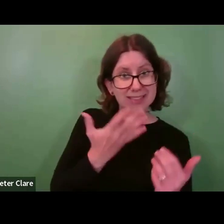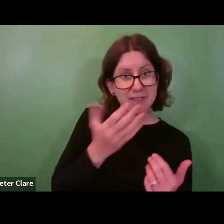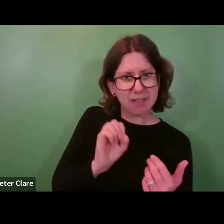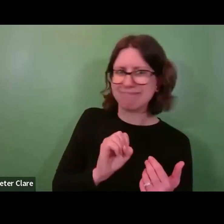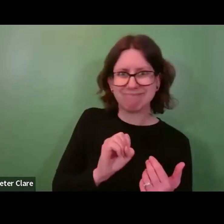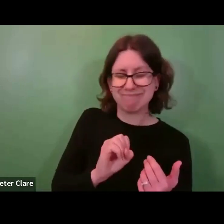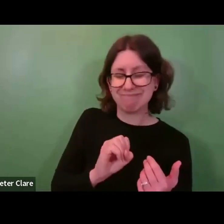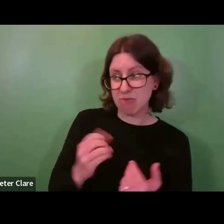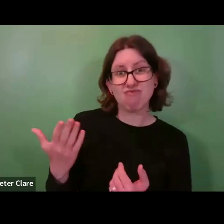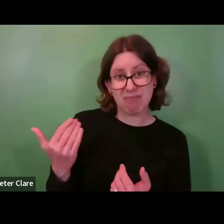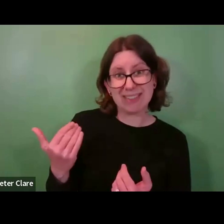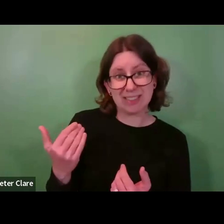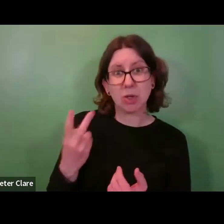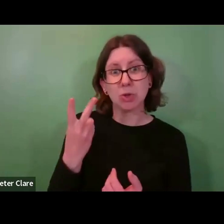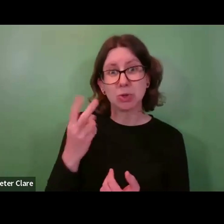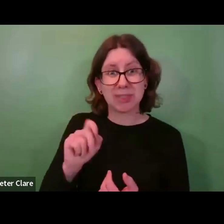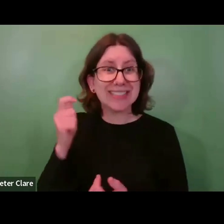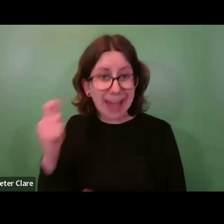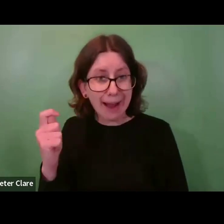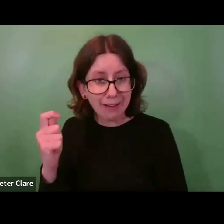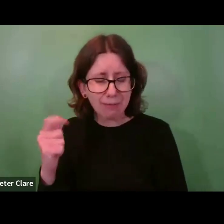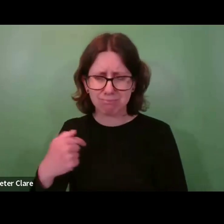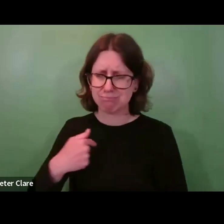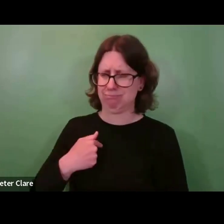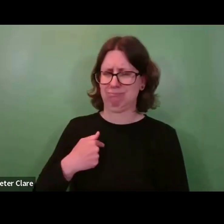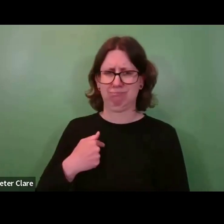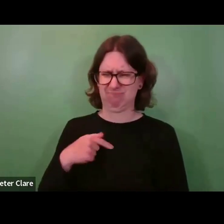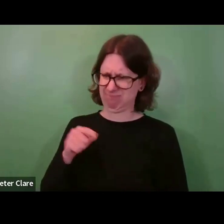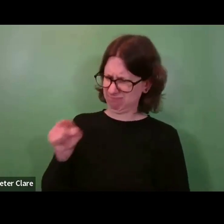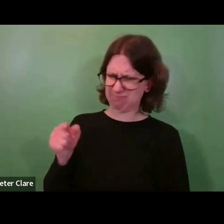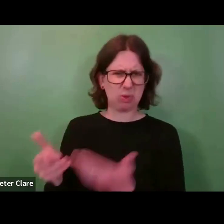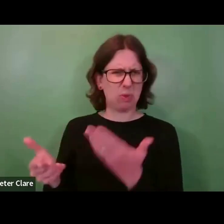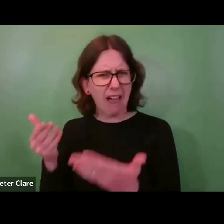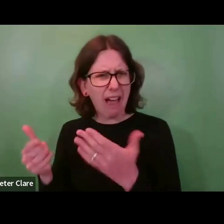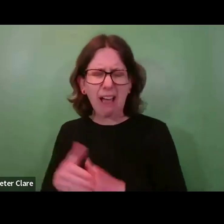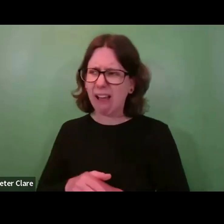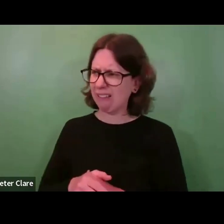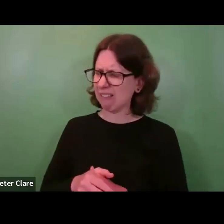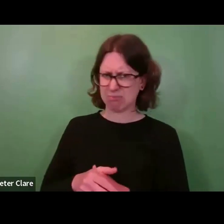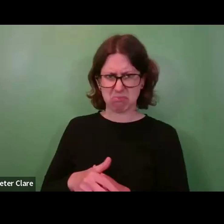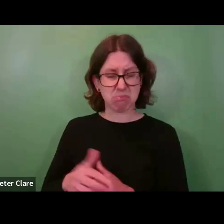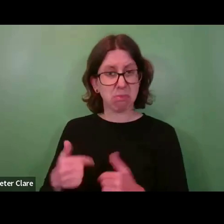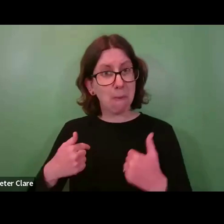And and I thought, "Well, that's not right." I, I have very strong sense of